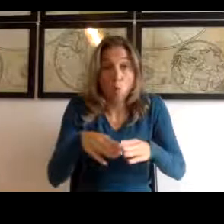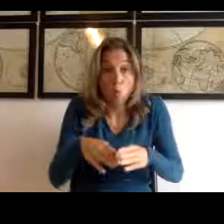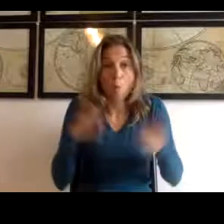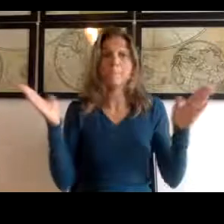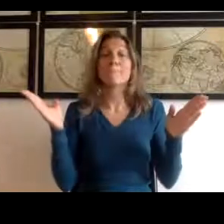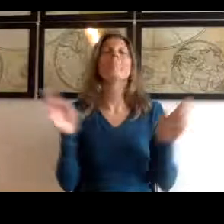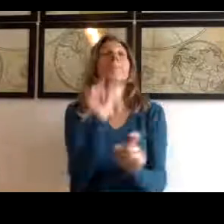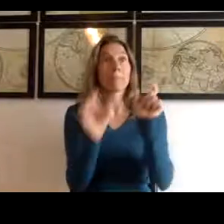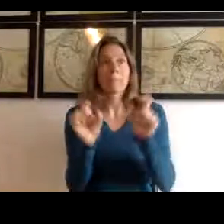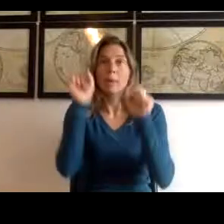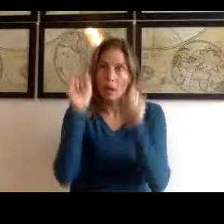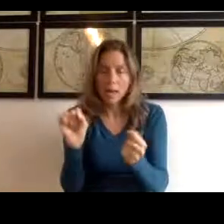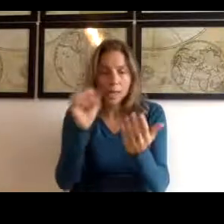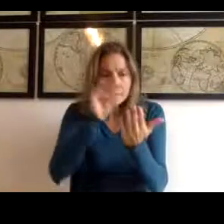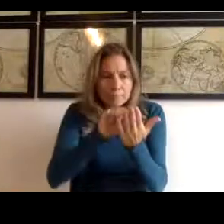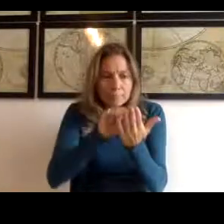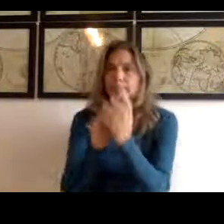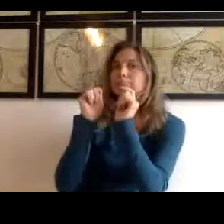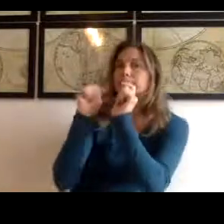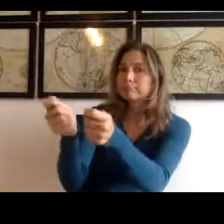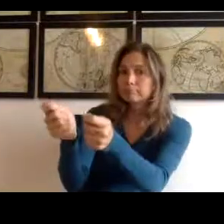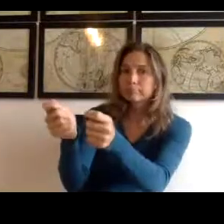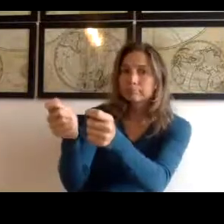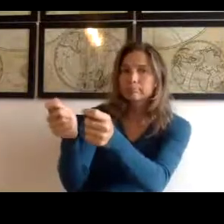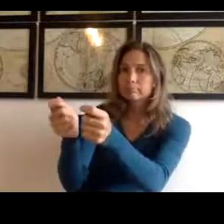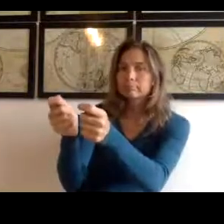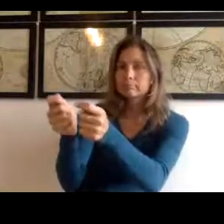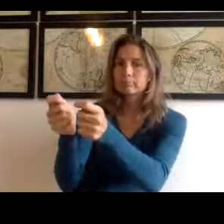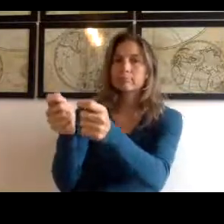And this at the moment we have, I'd call it something